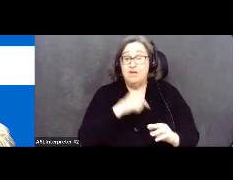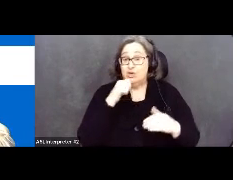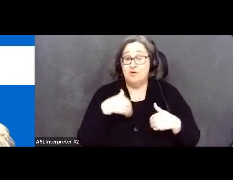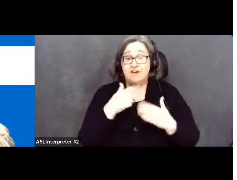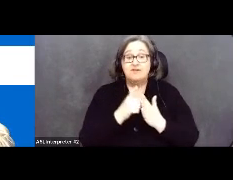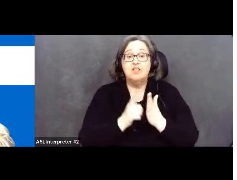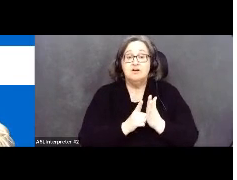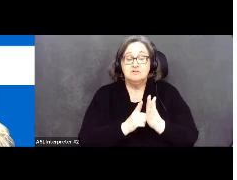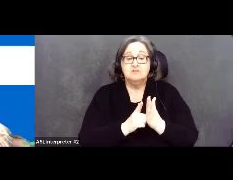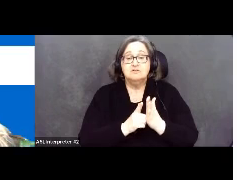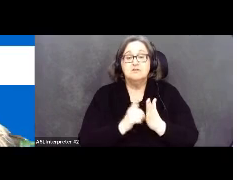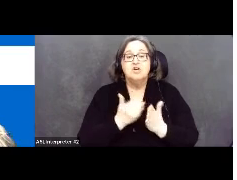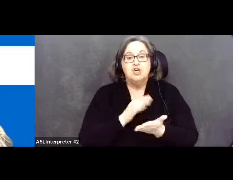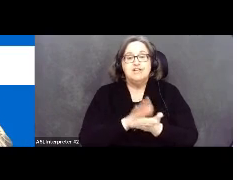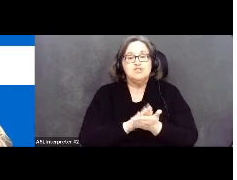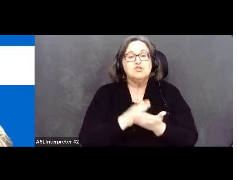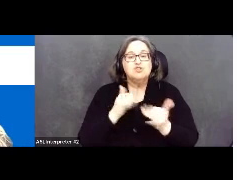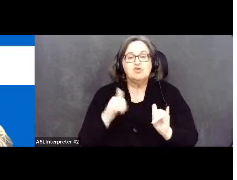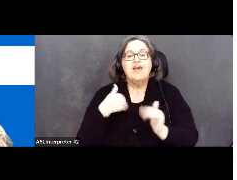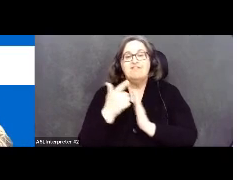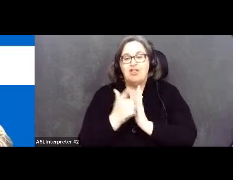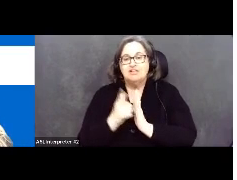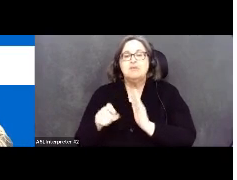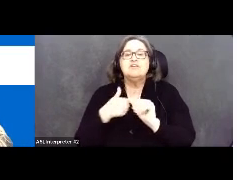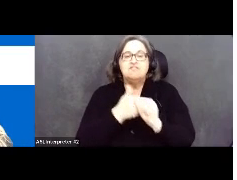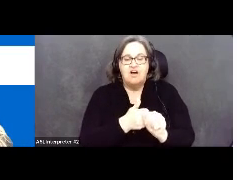that our schools still have laws they have to follow to support a student